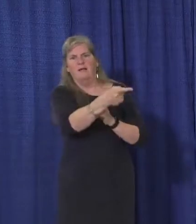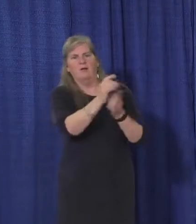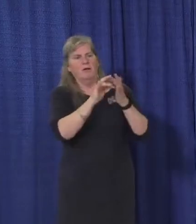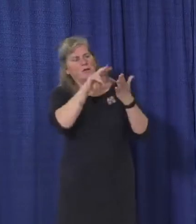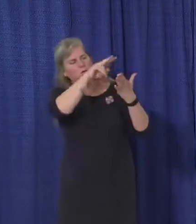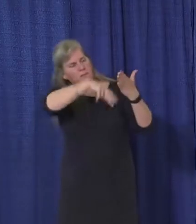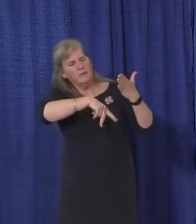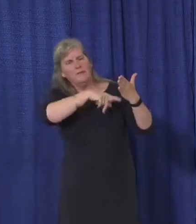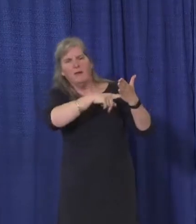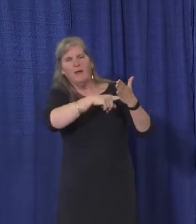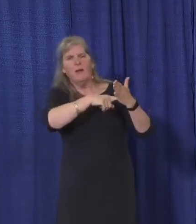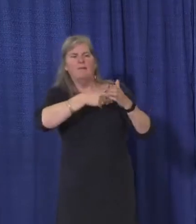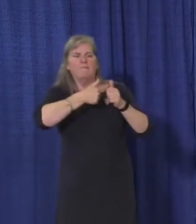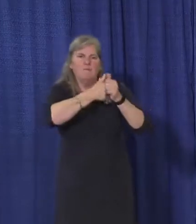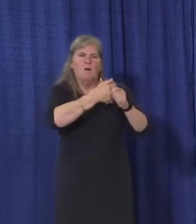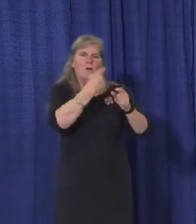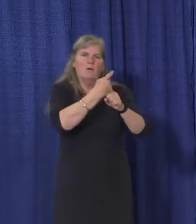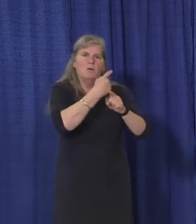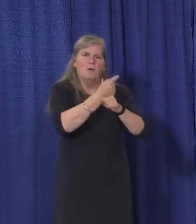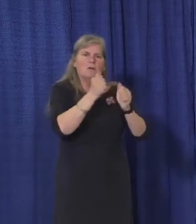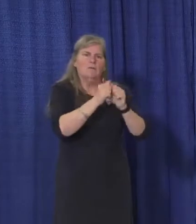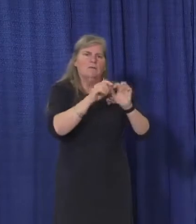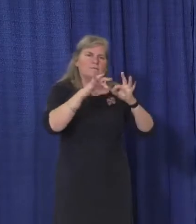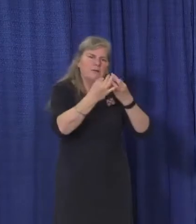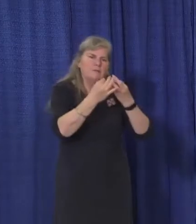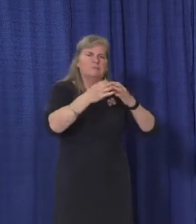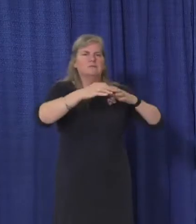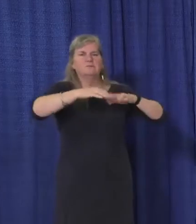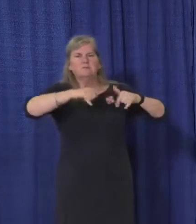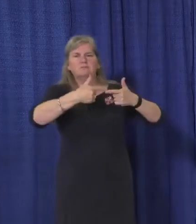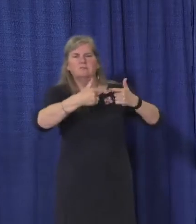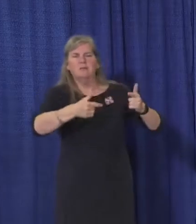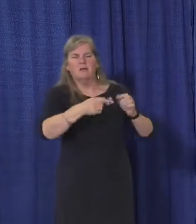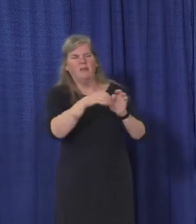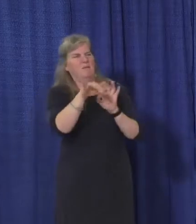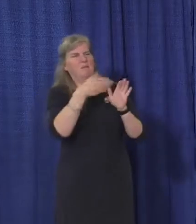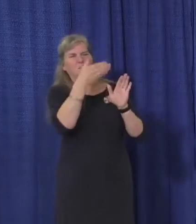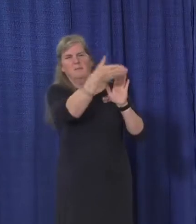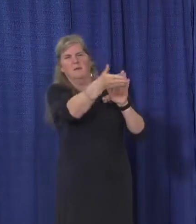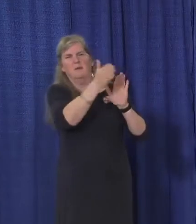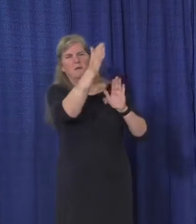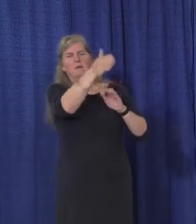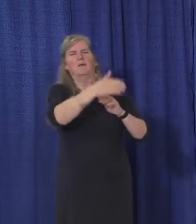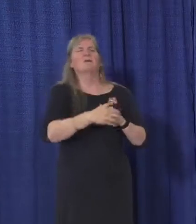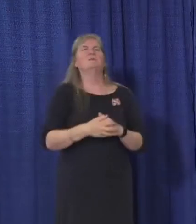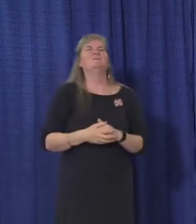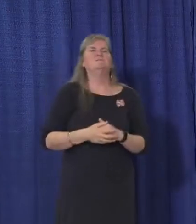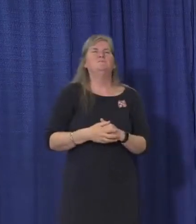The success of this depends on doing the right thing with your children.